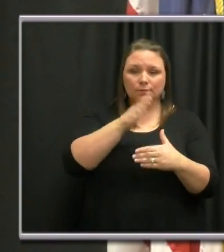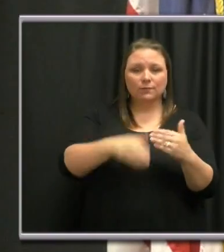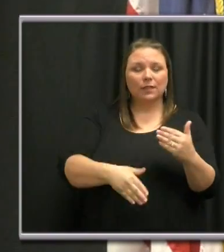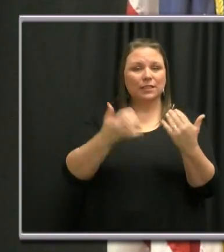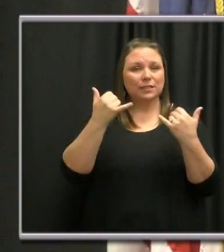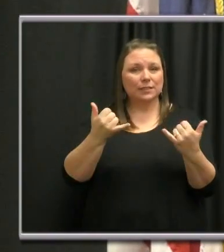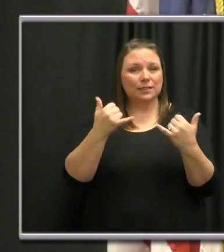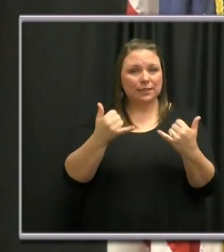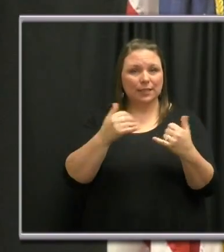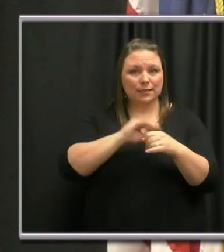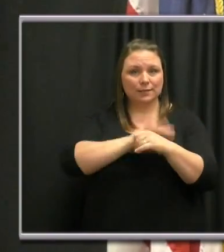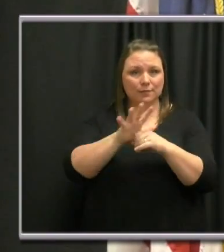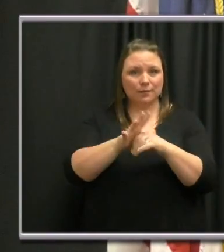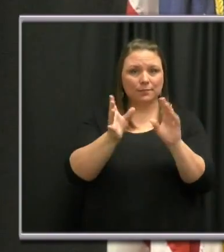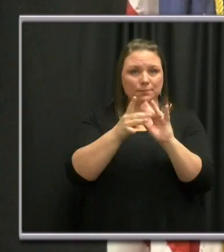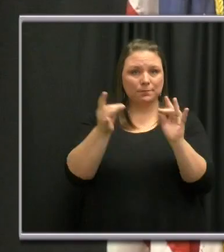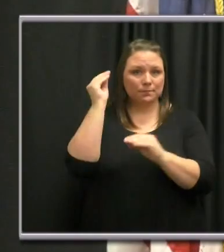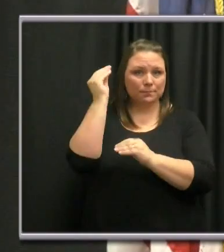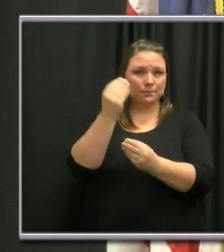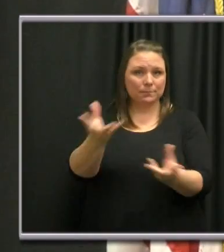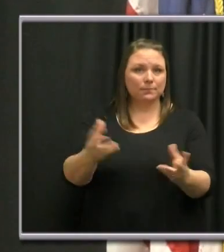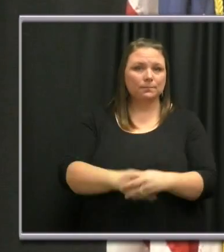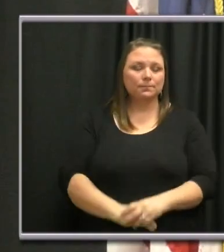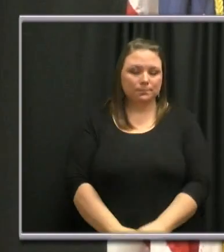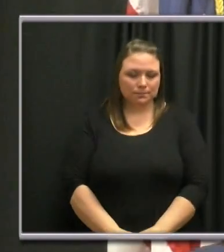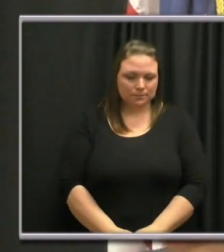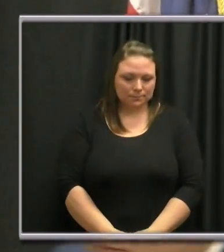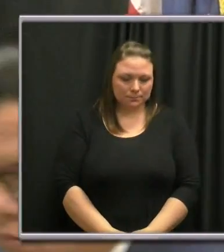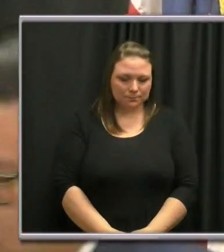THANK YOU FOR JOINING U THIS